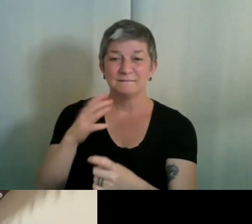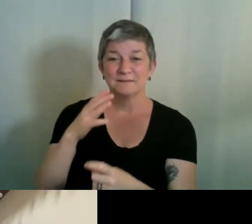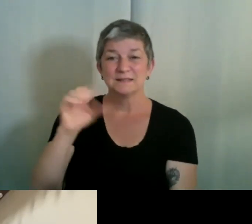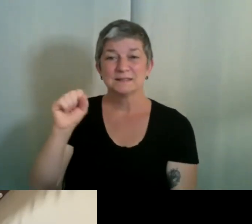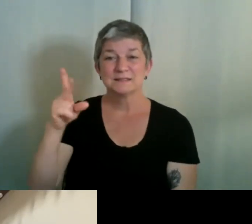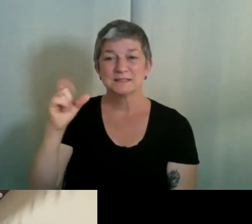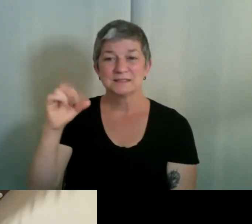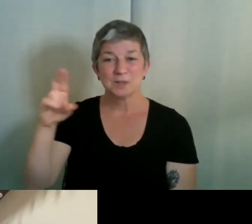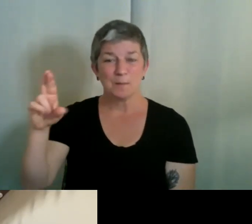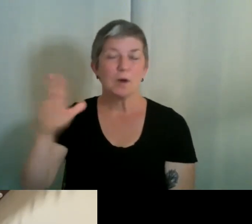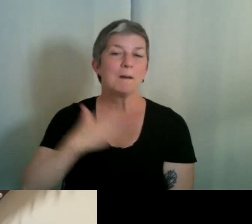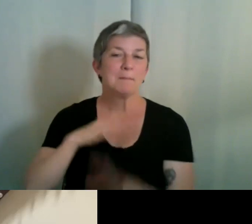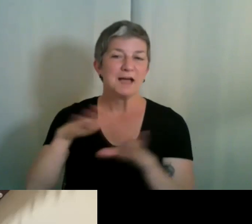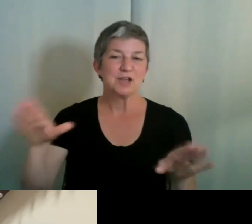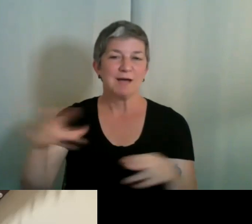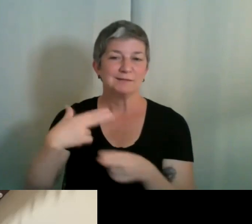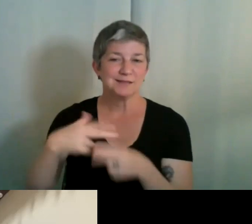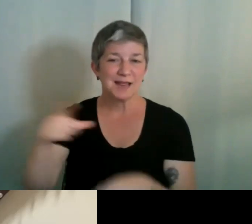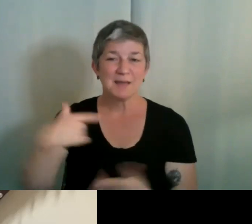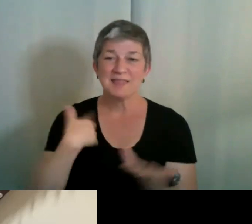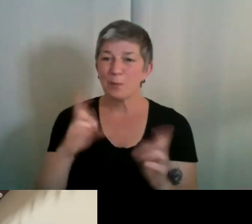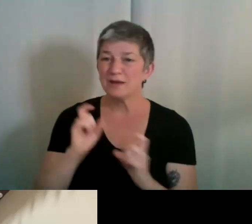my child's name. They didn't want to give them you know, days